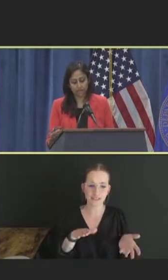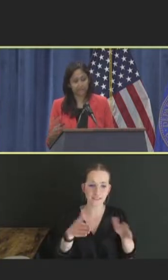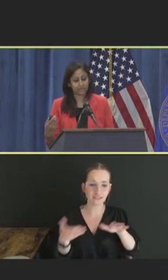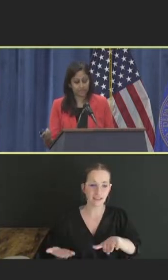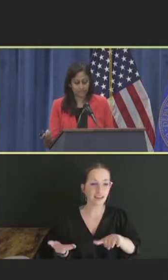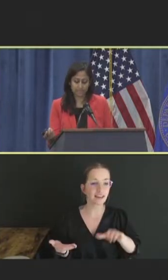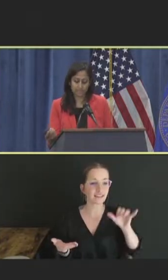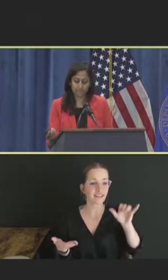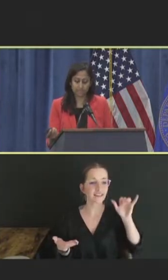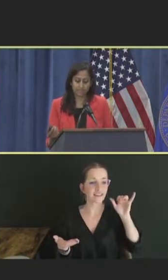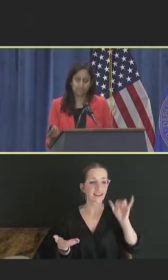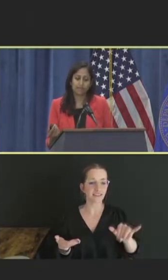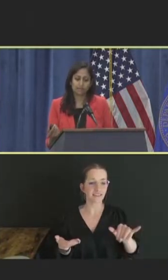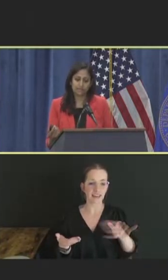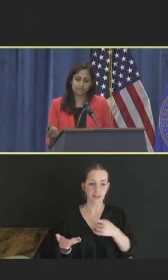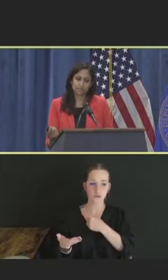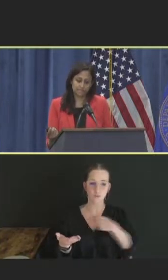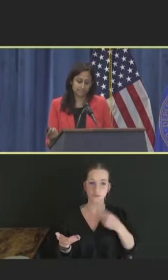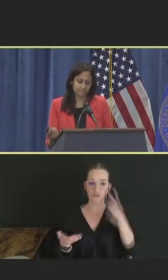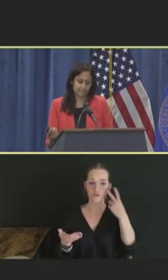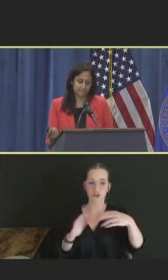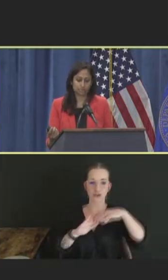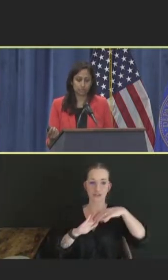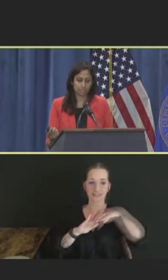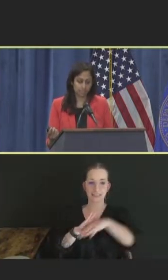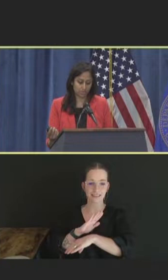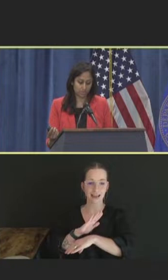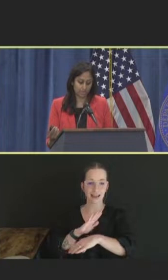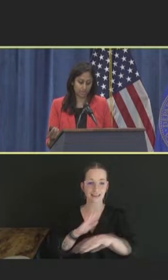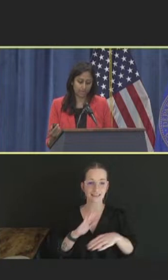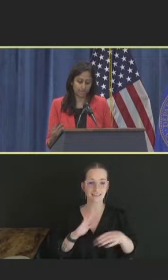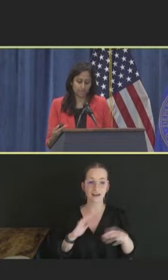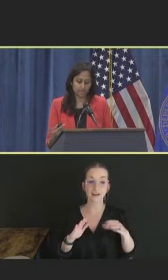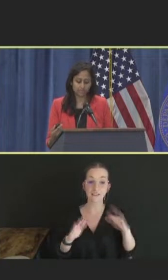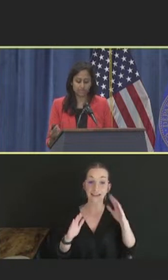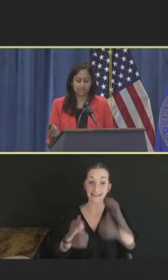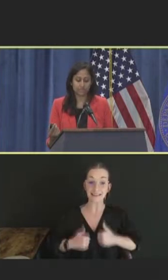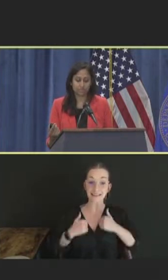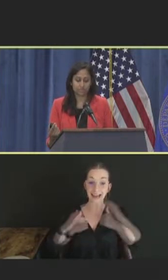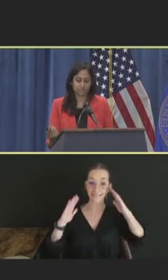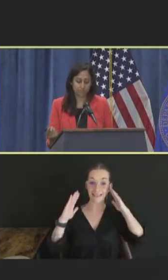manifested in declines in life expectancy in 2021, as seen in a recent provisional